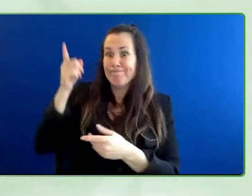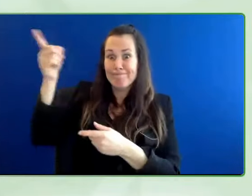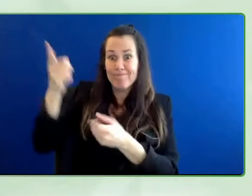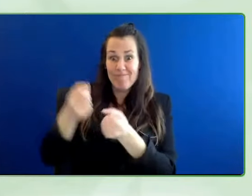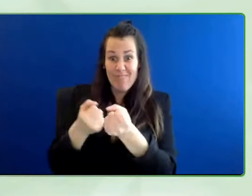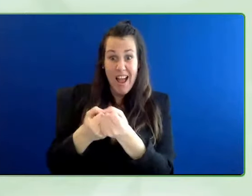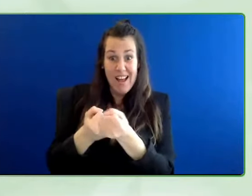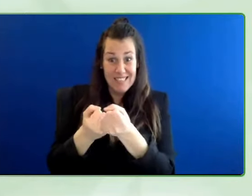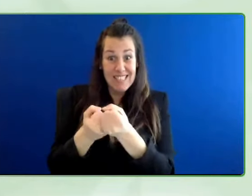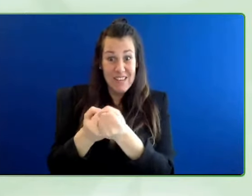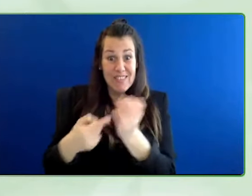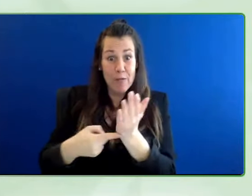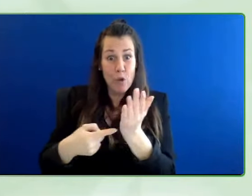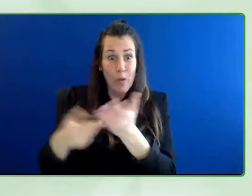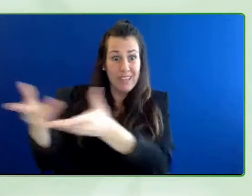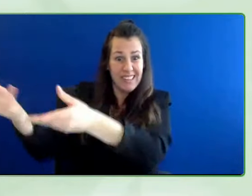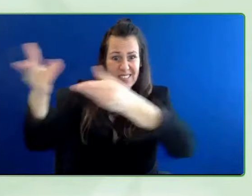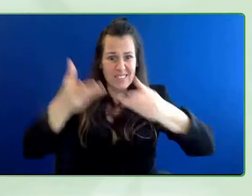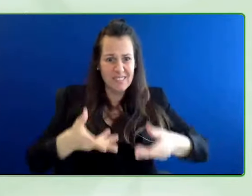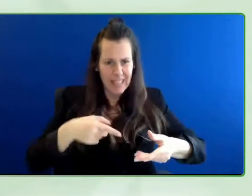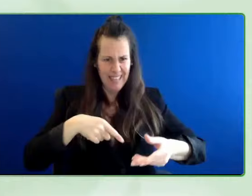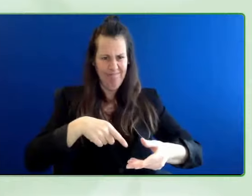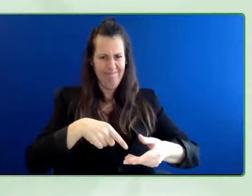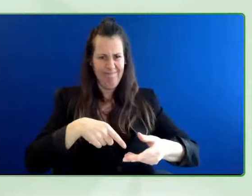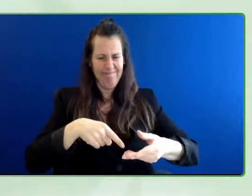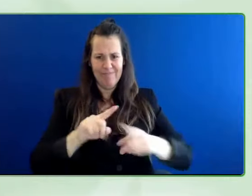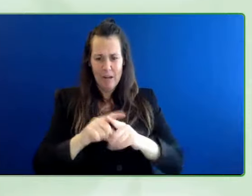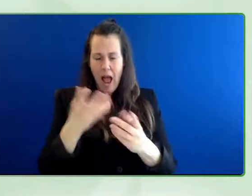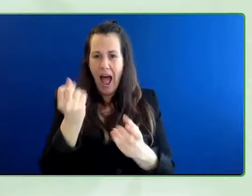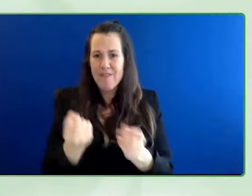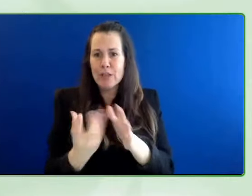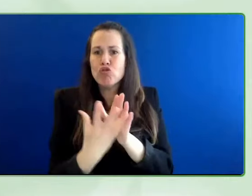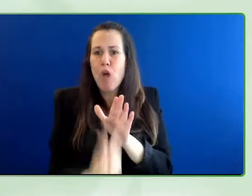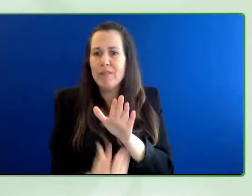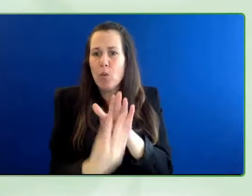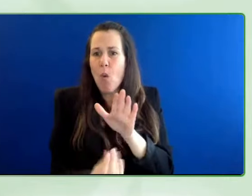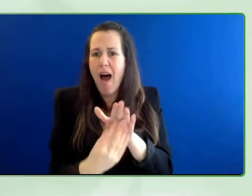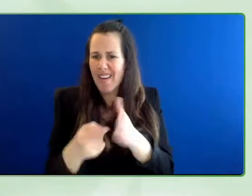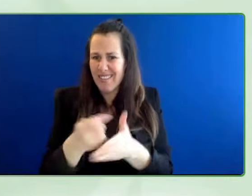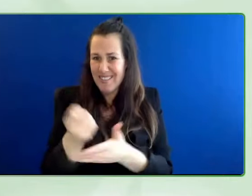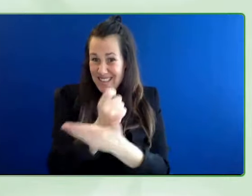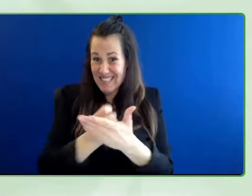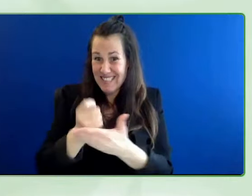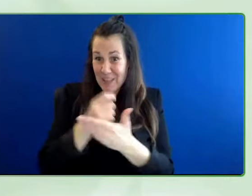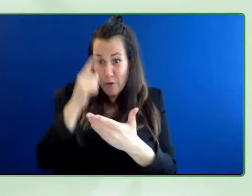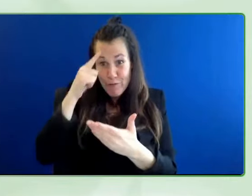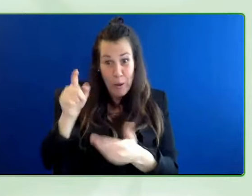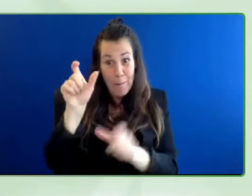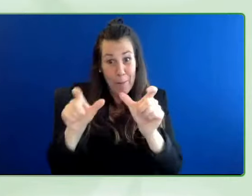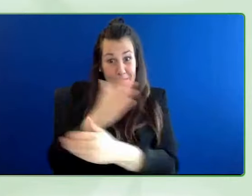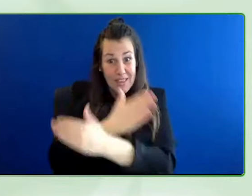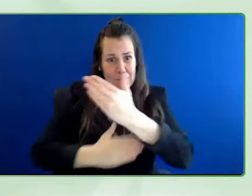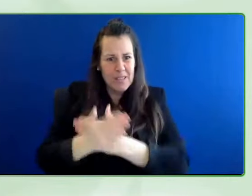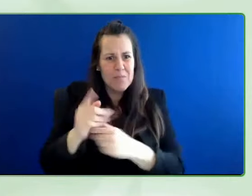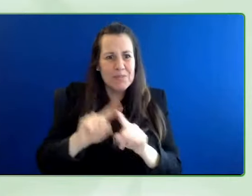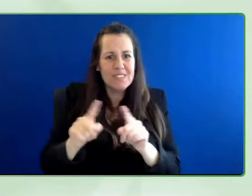Thank you for the question full stop and representing original centre founded by